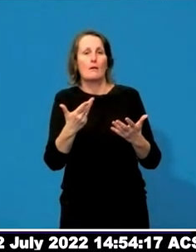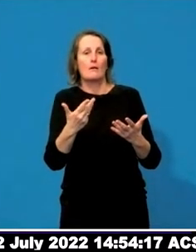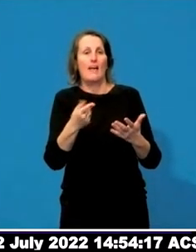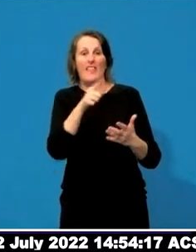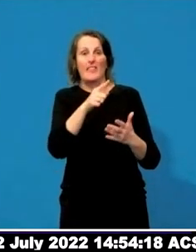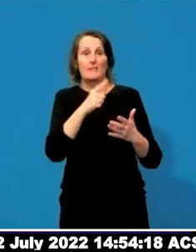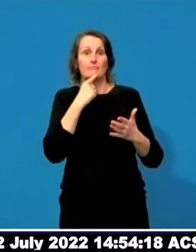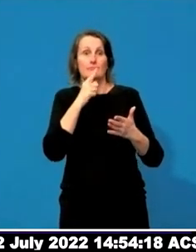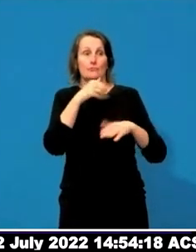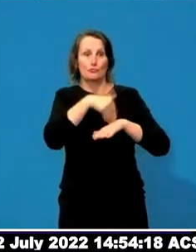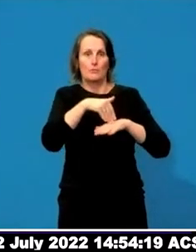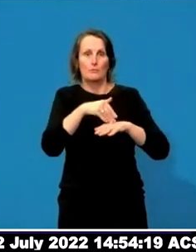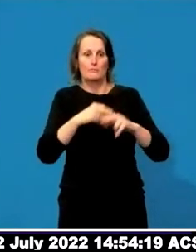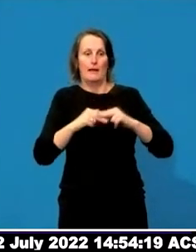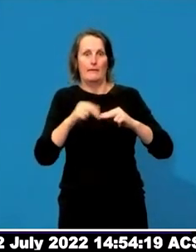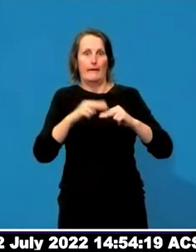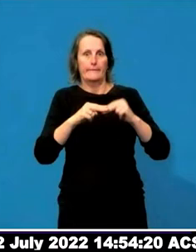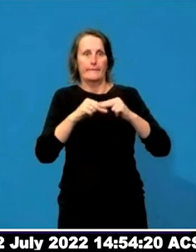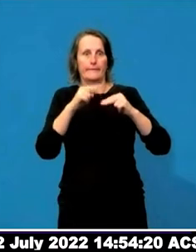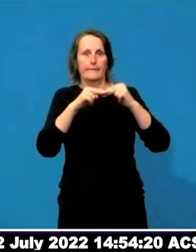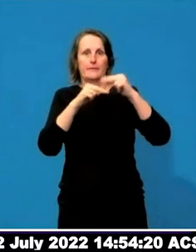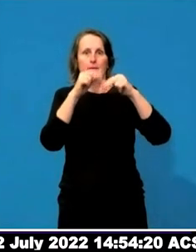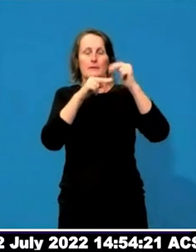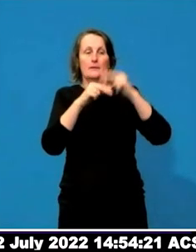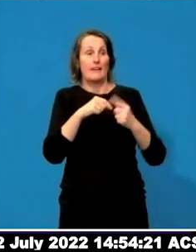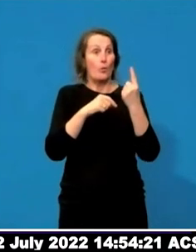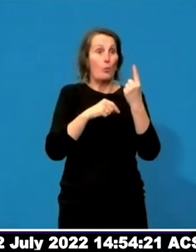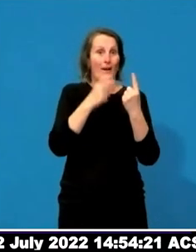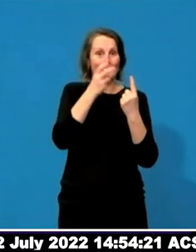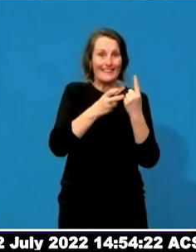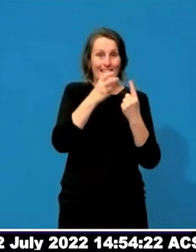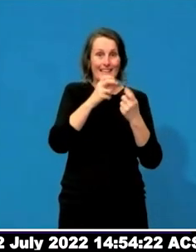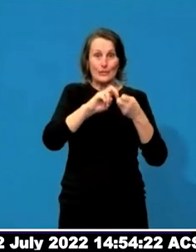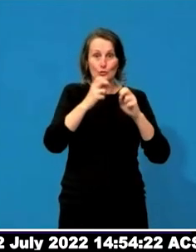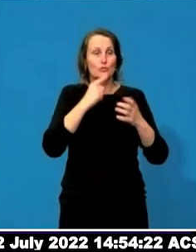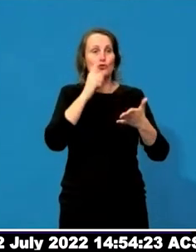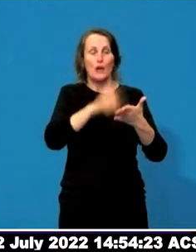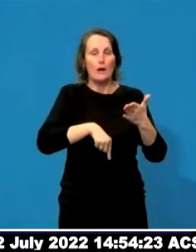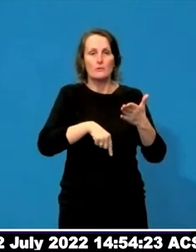So instead of having maybe one issue that you should have been charged for, you have a multitude of issues.